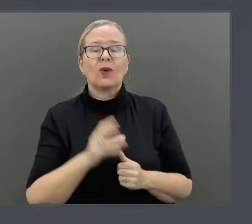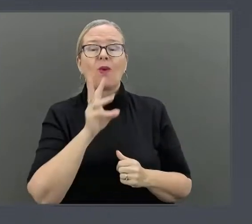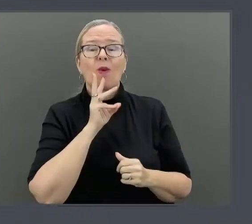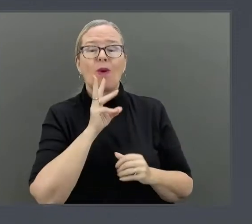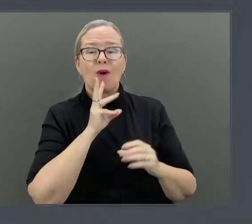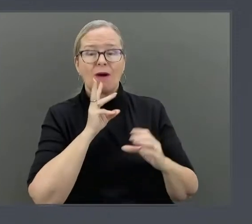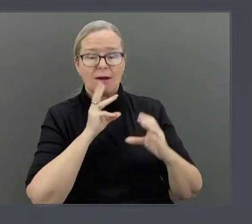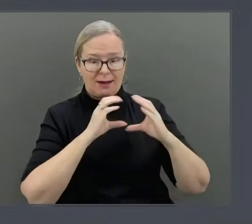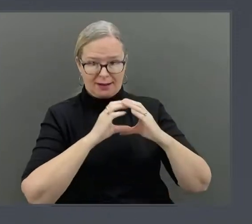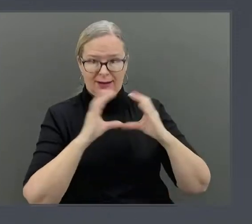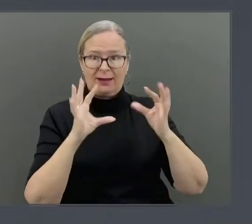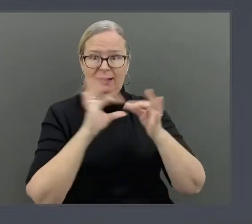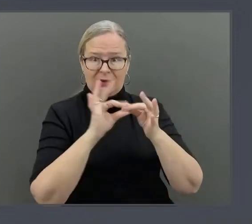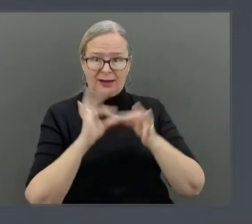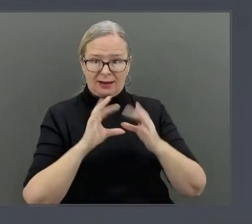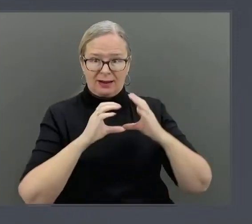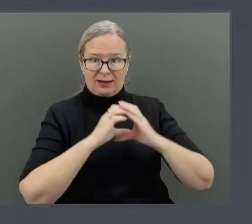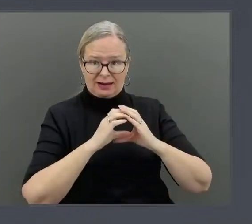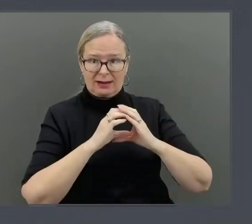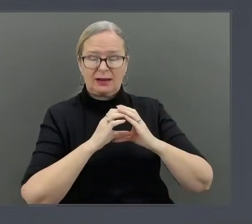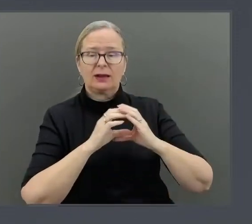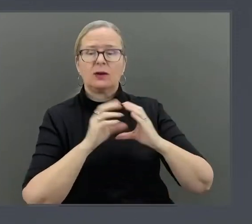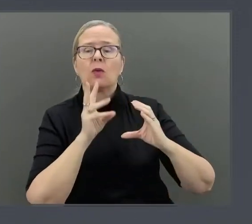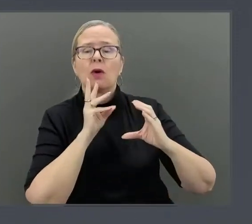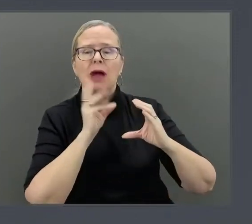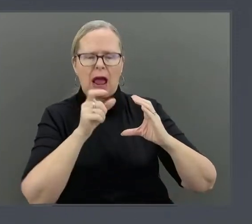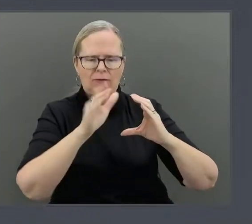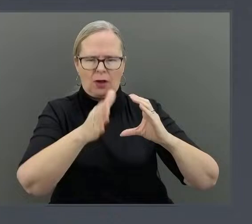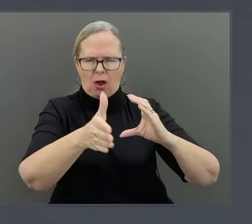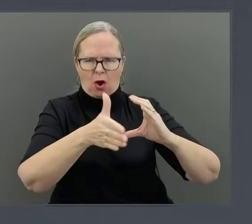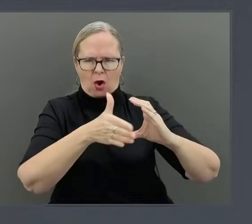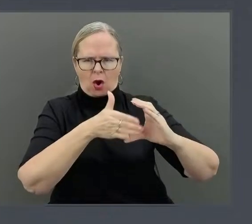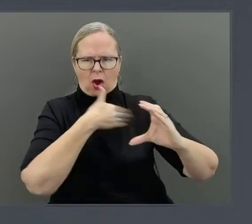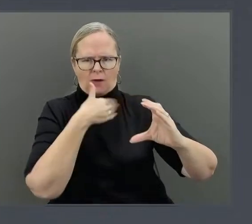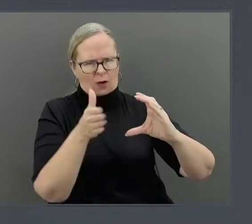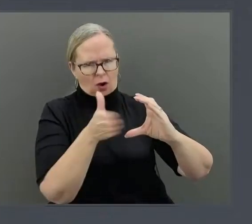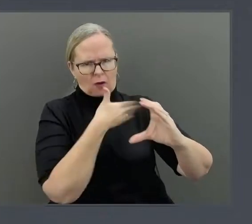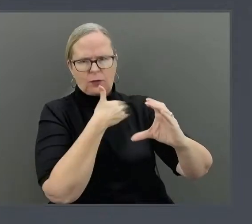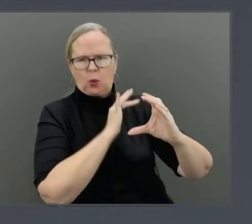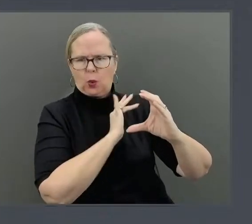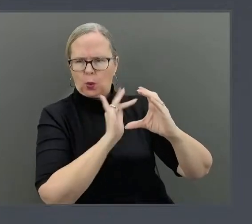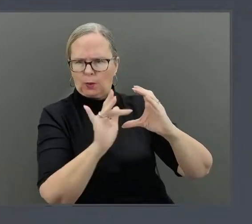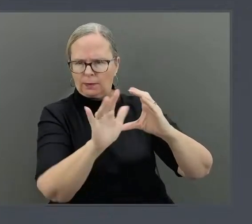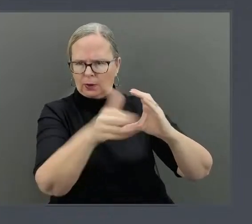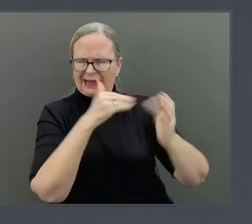water and restart the flow of water we will keep you updated every step of the way we need to be